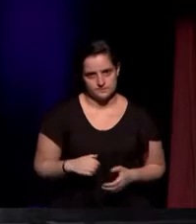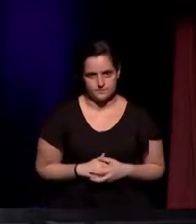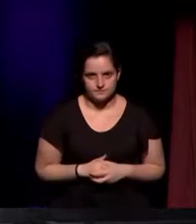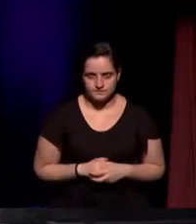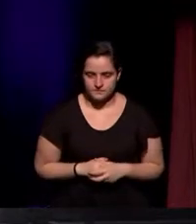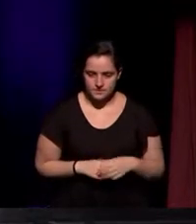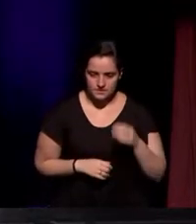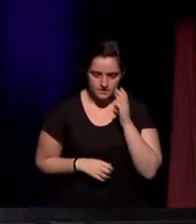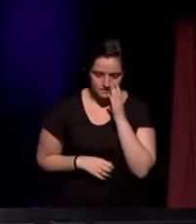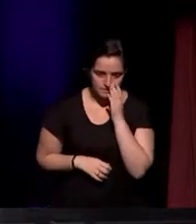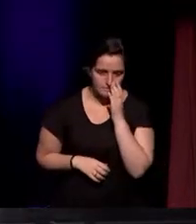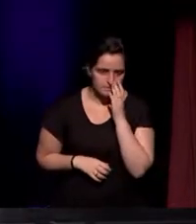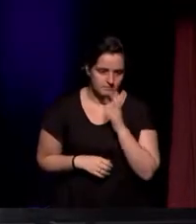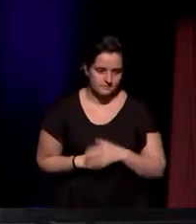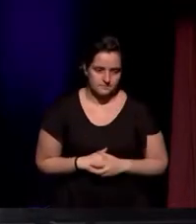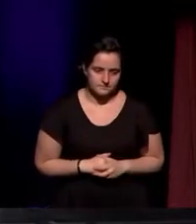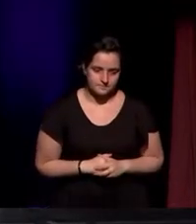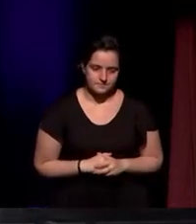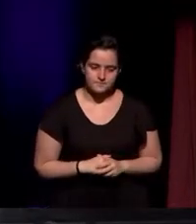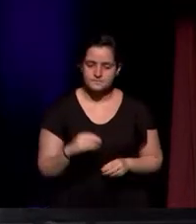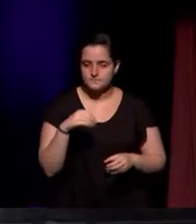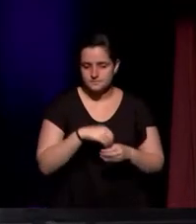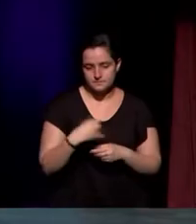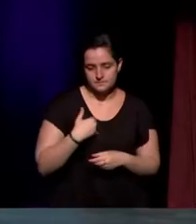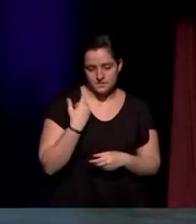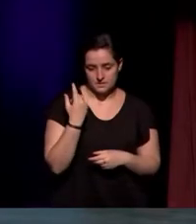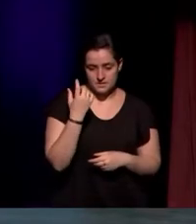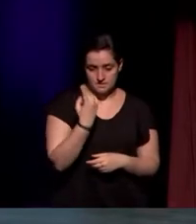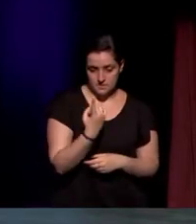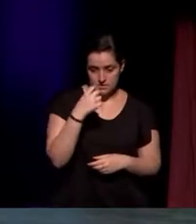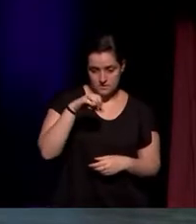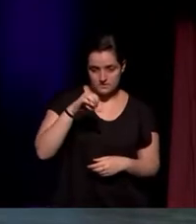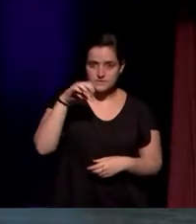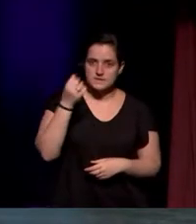And from 1960 to 1970, the Communists